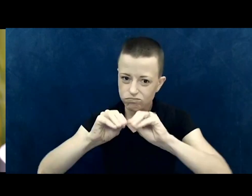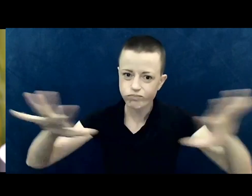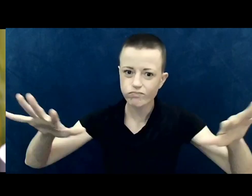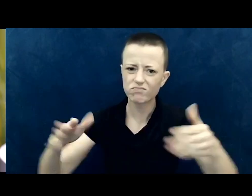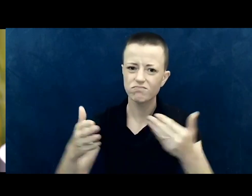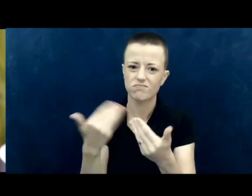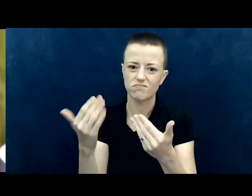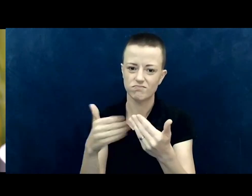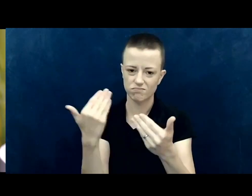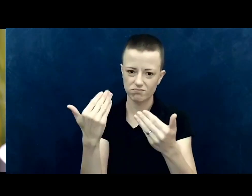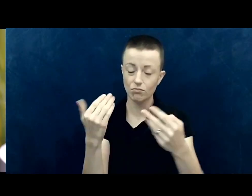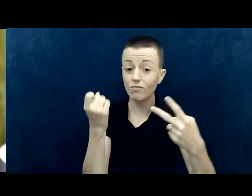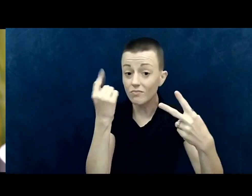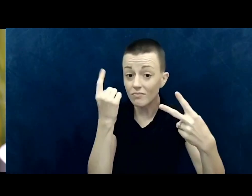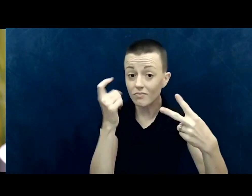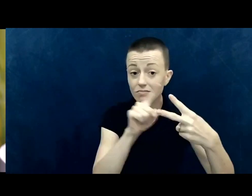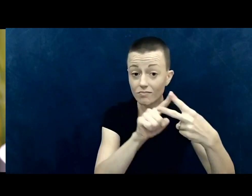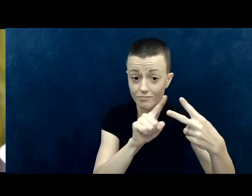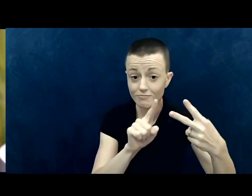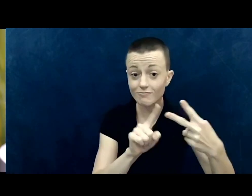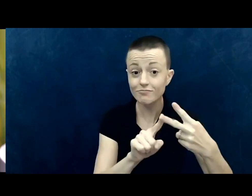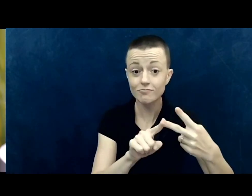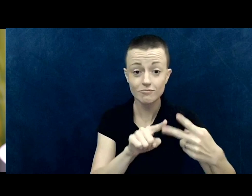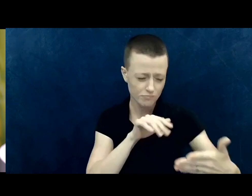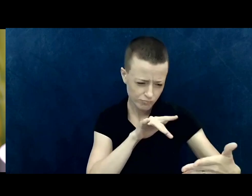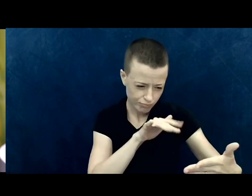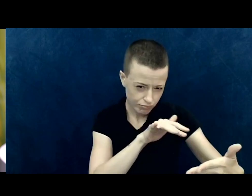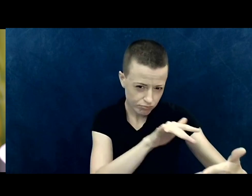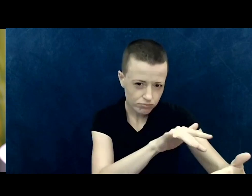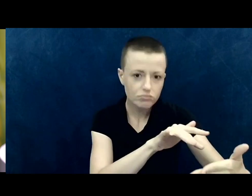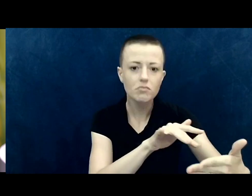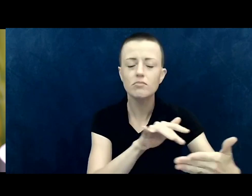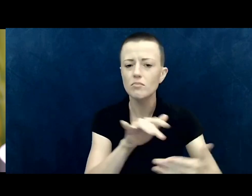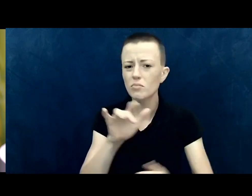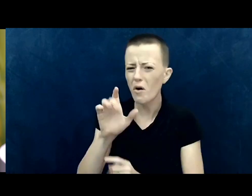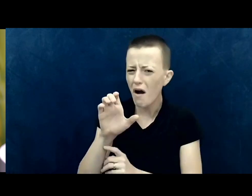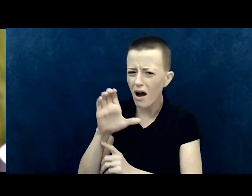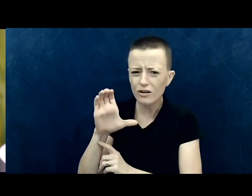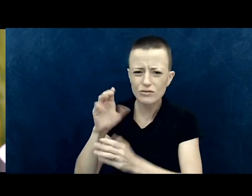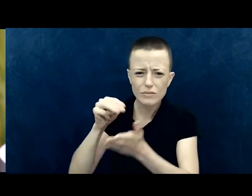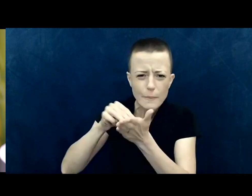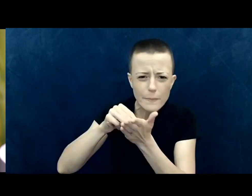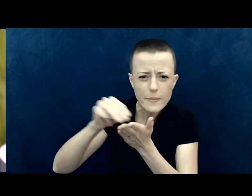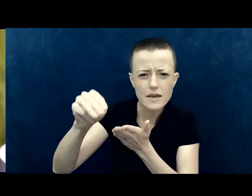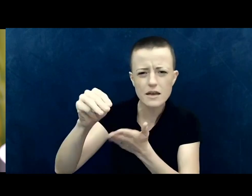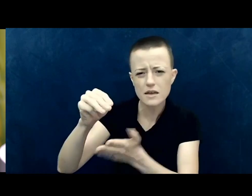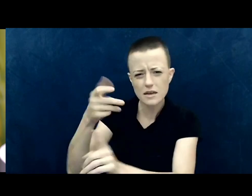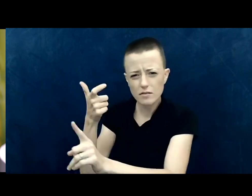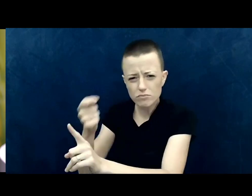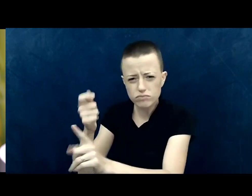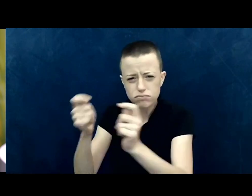Both Pfizer and Moderna have been shown to be effective and safe with hundreds of millions of these mRNA vaccines